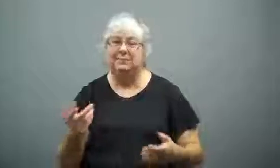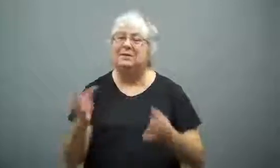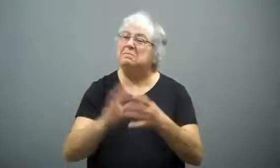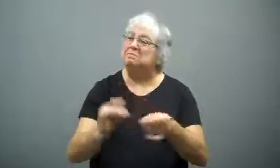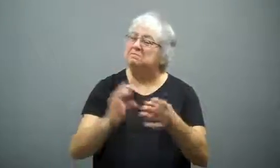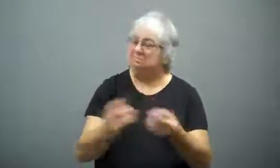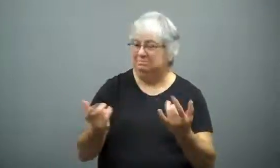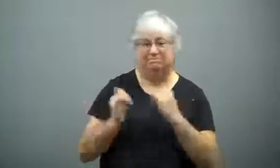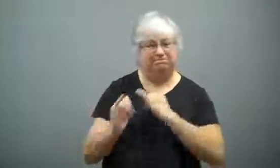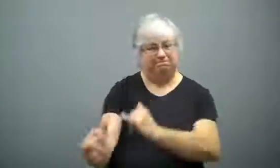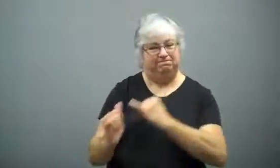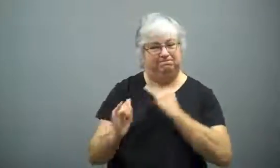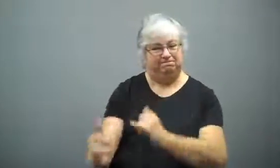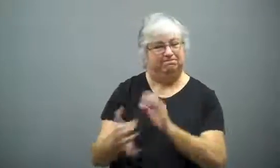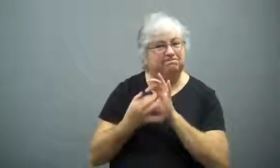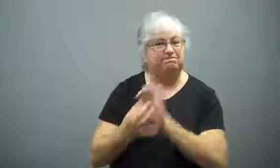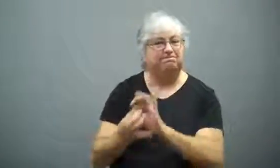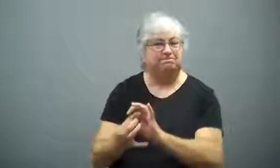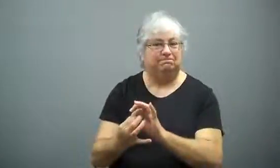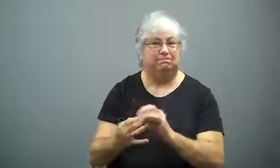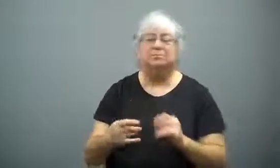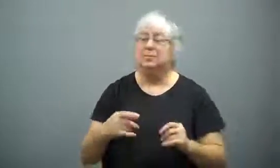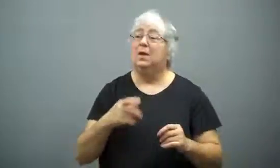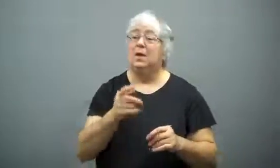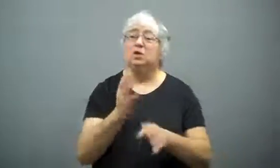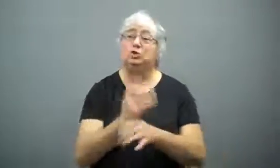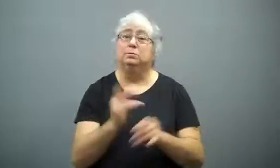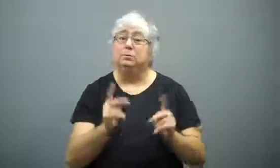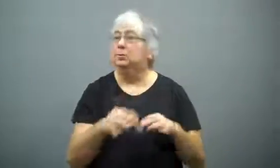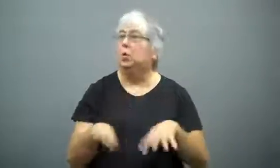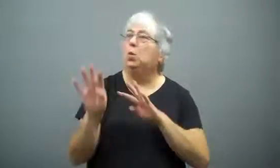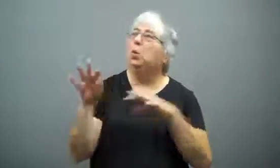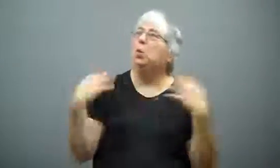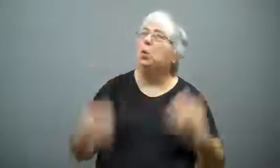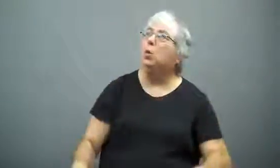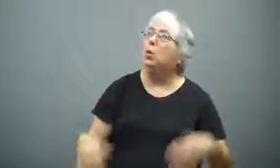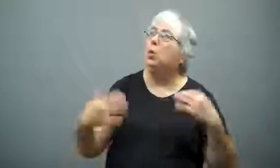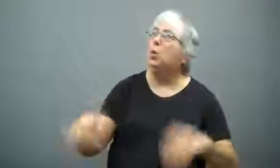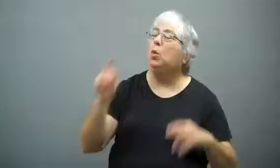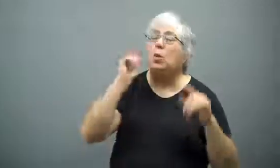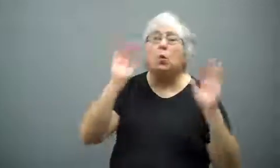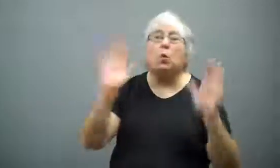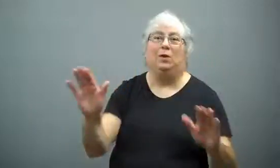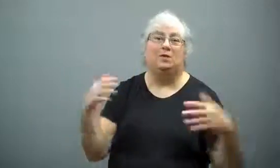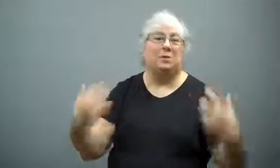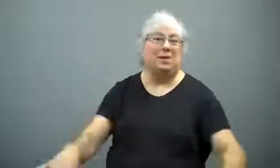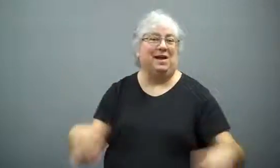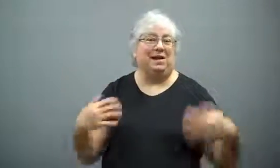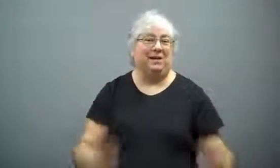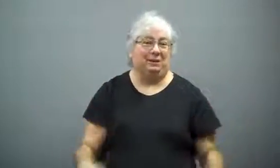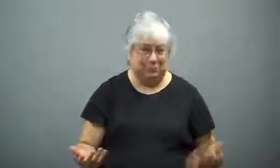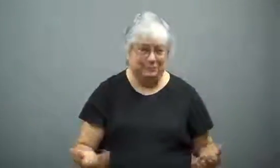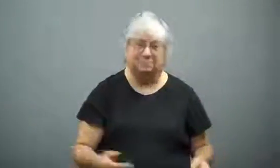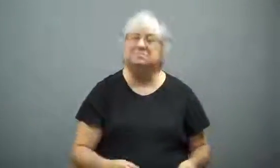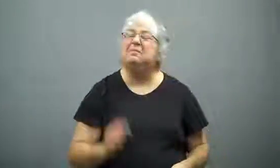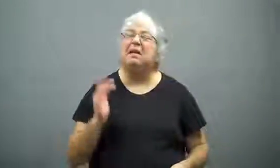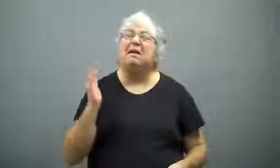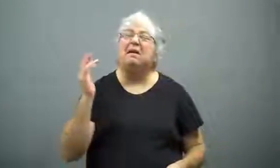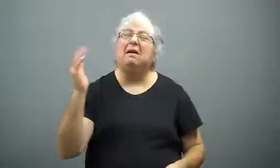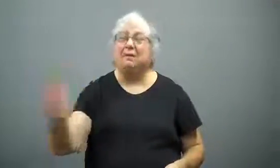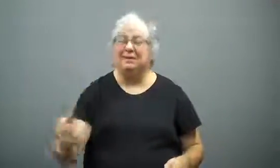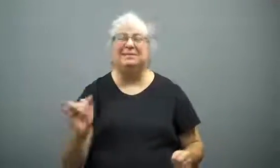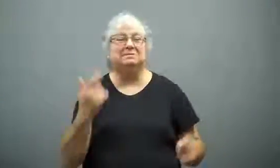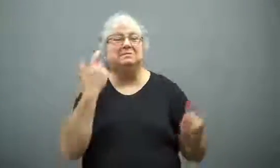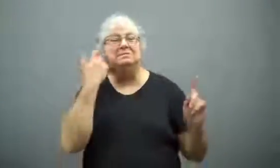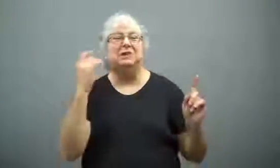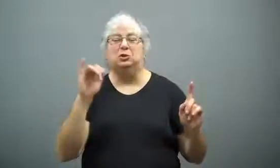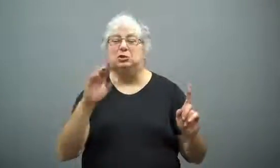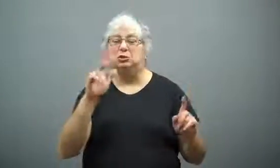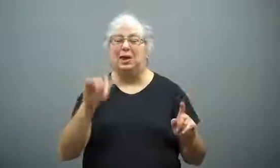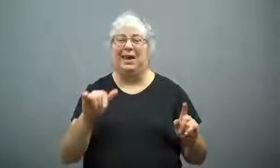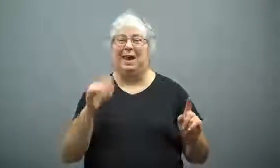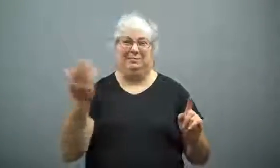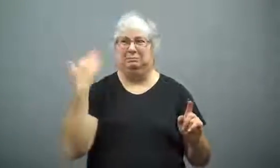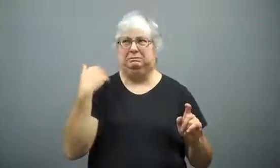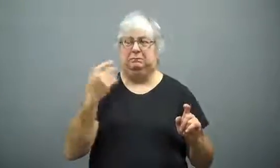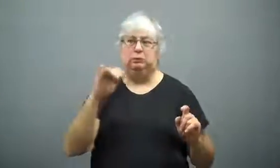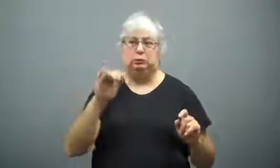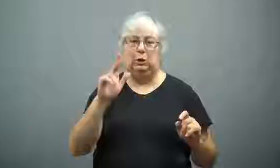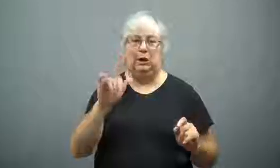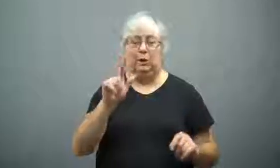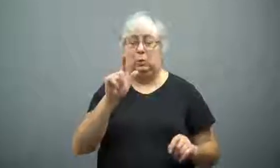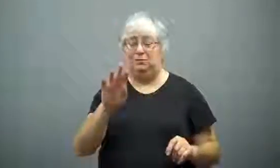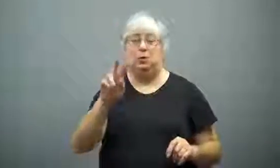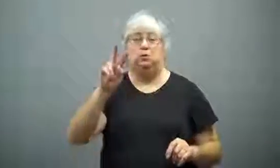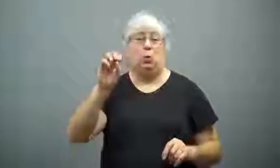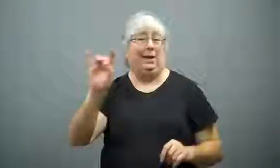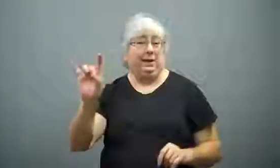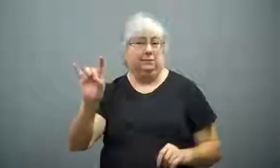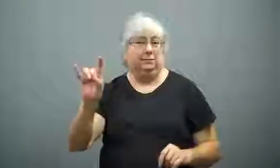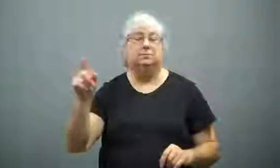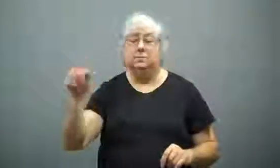He spoke of unity between the countries, and the people admired him.